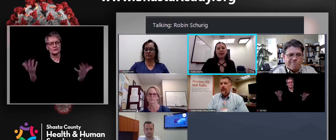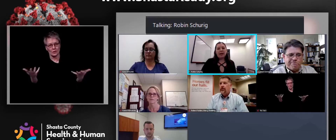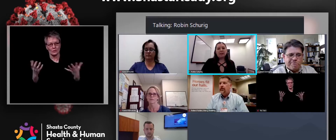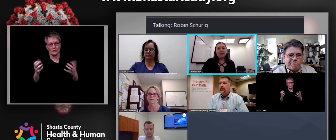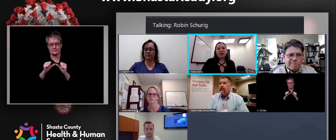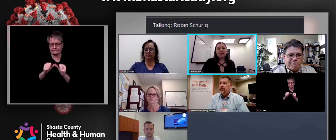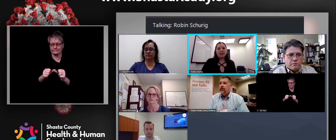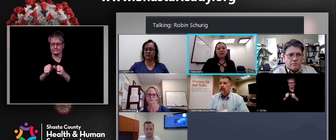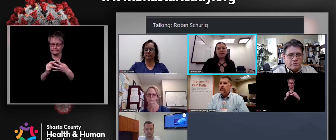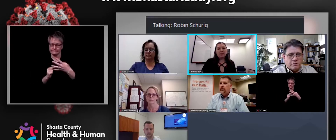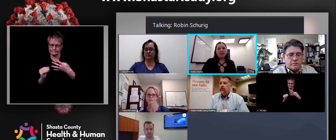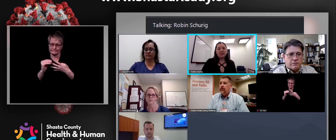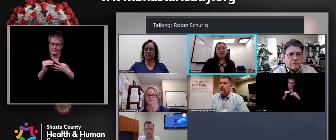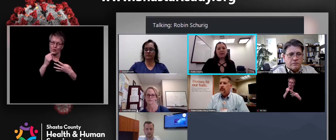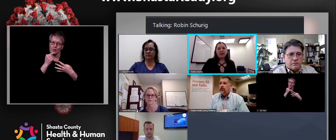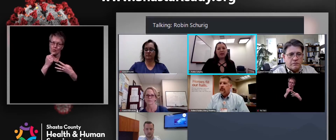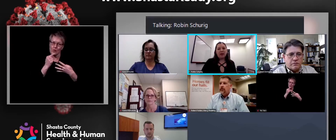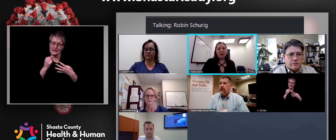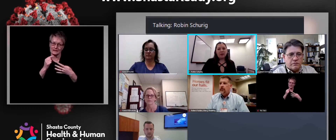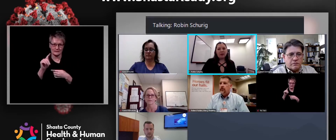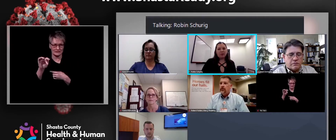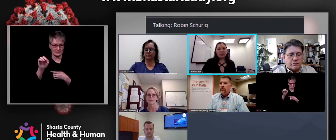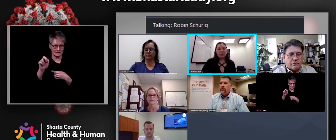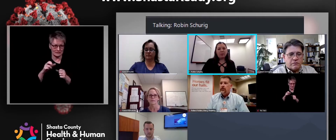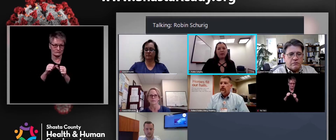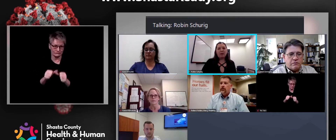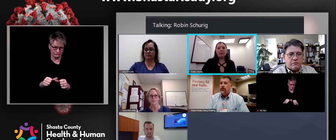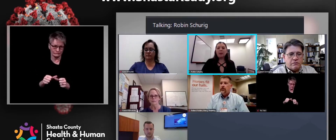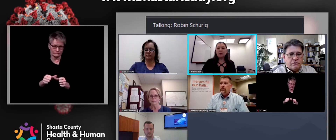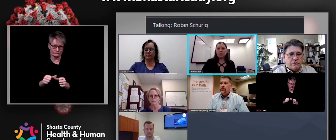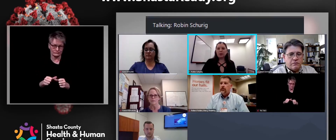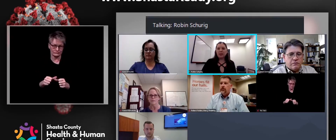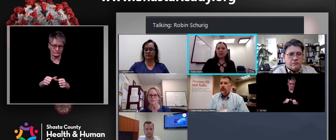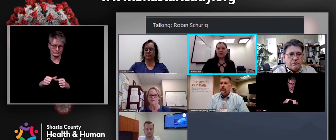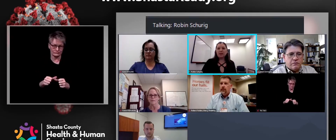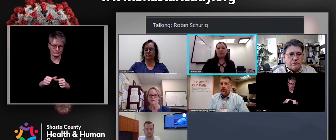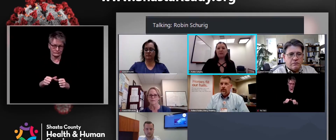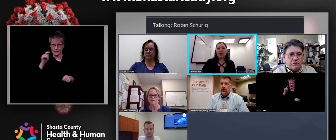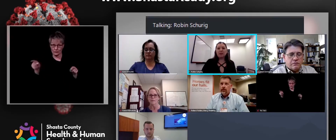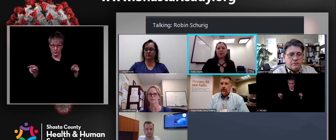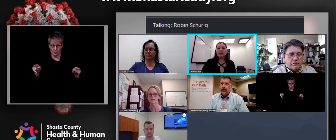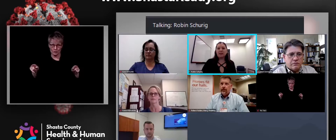So again, as long as our test positivity and equity metric remain below 2%, if our case